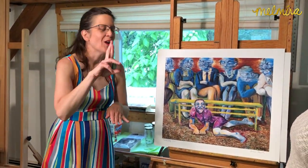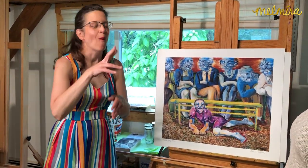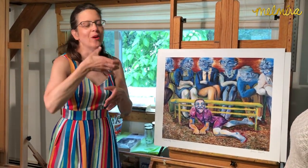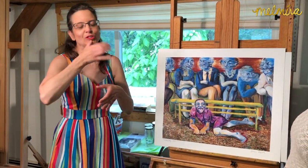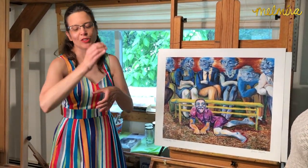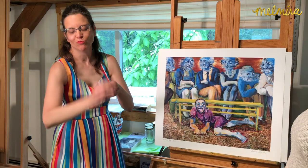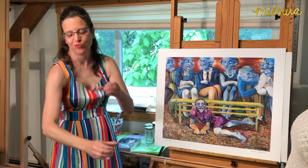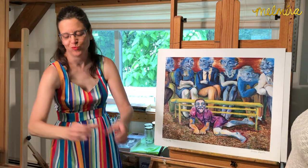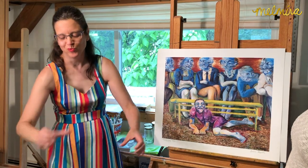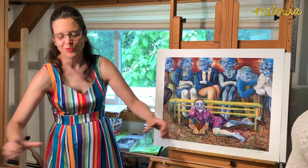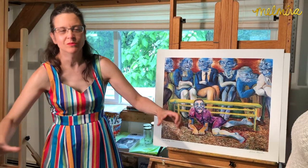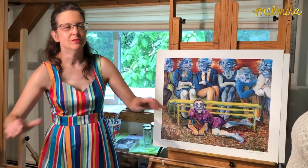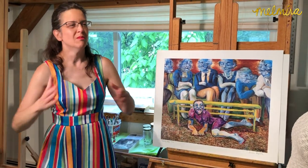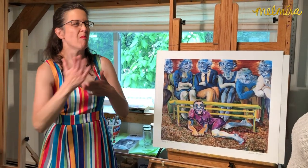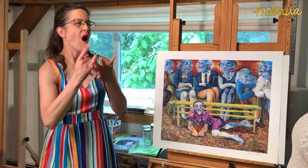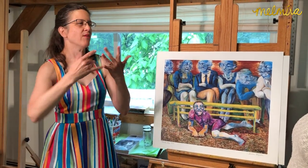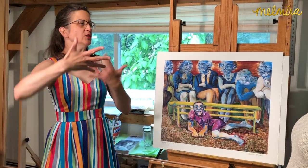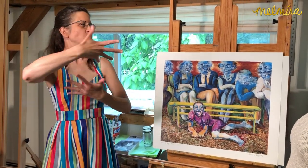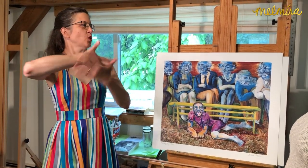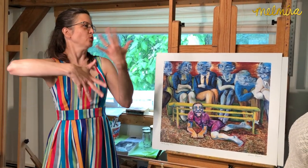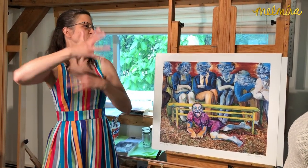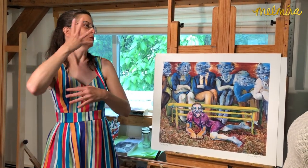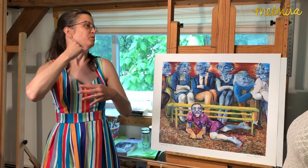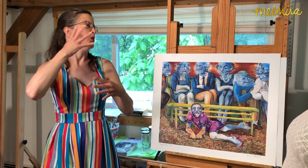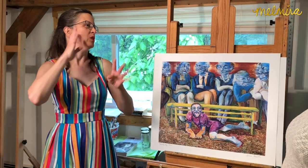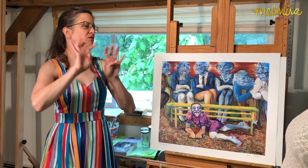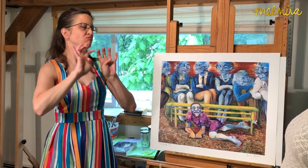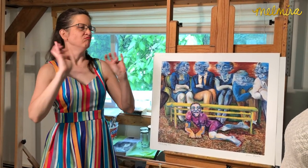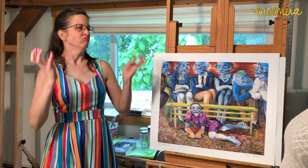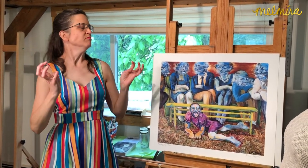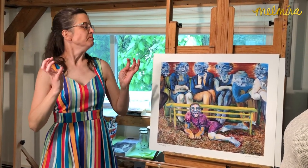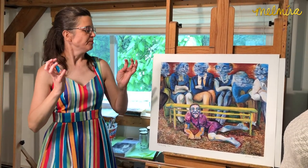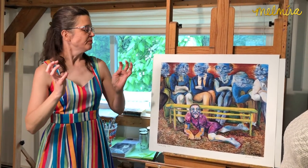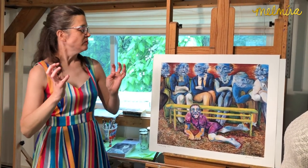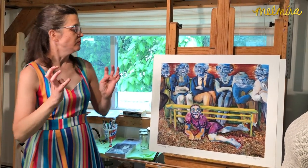or drinks on it. It's part of social experience.